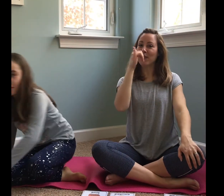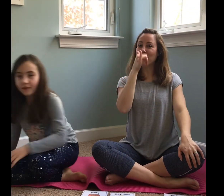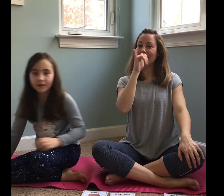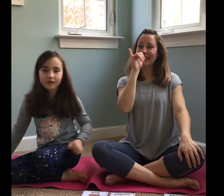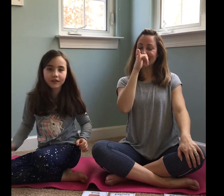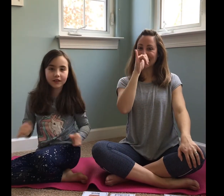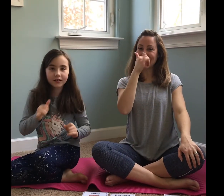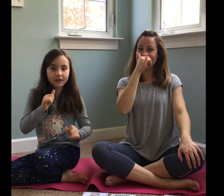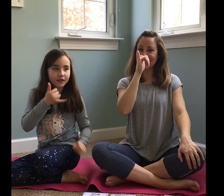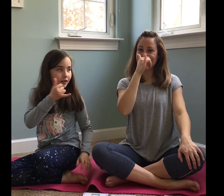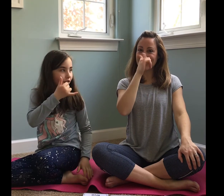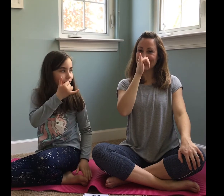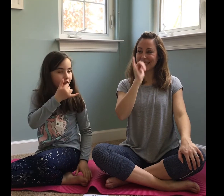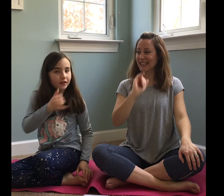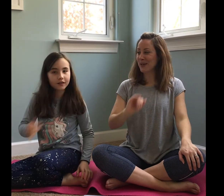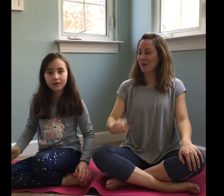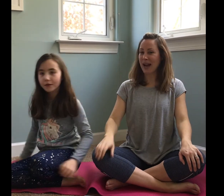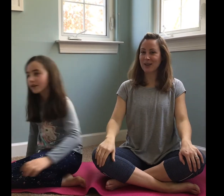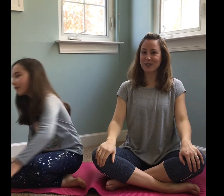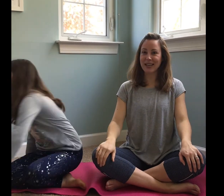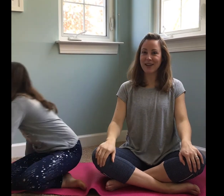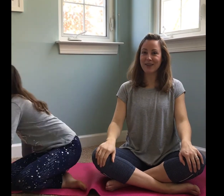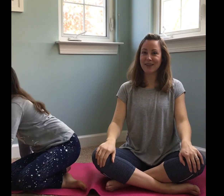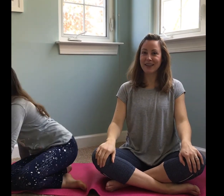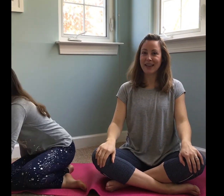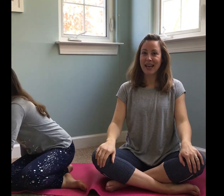if you're feeling silly silly silly wag your tail